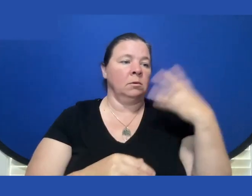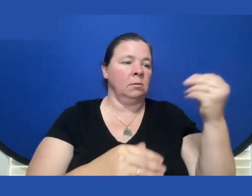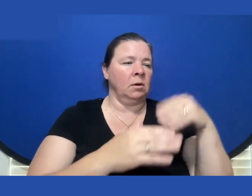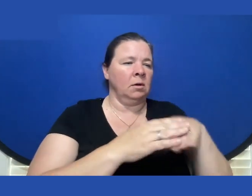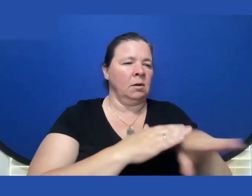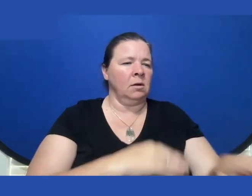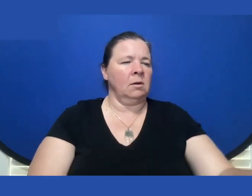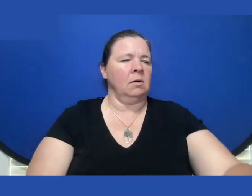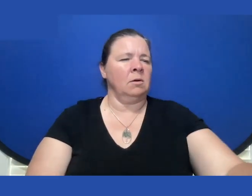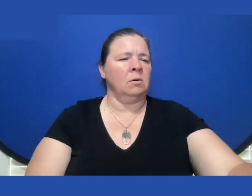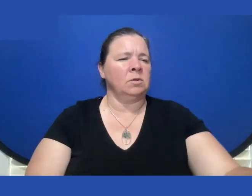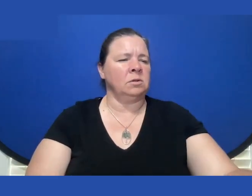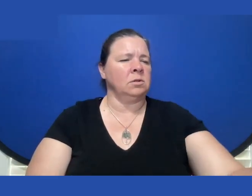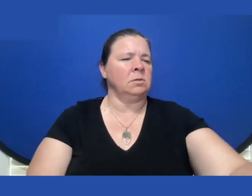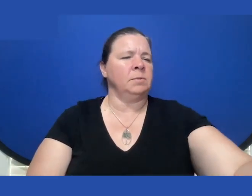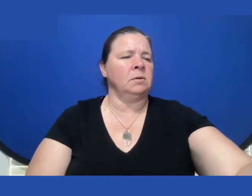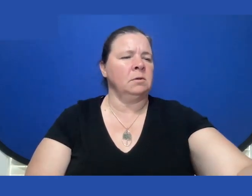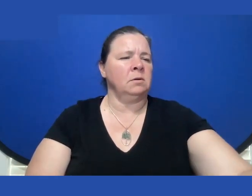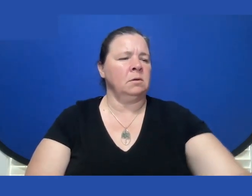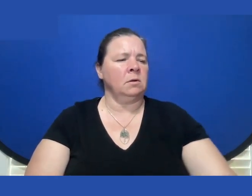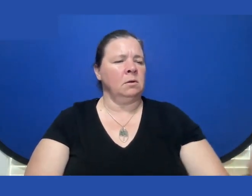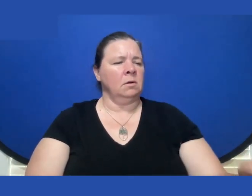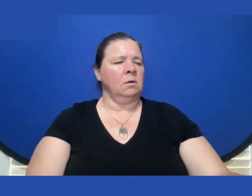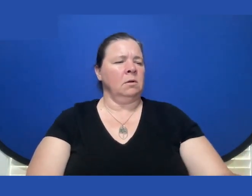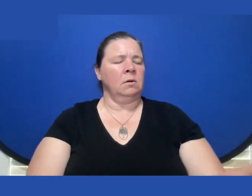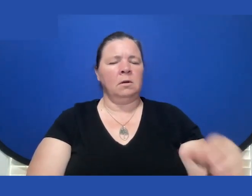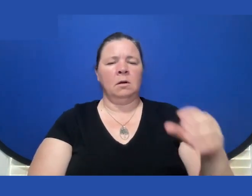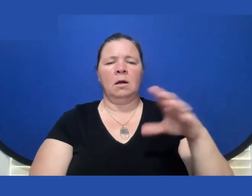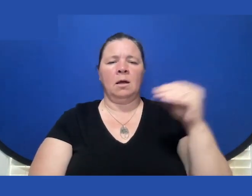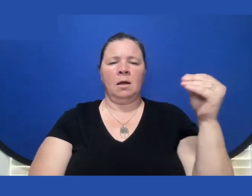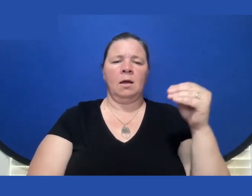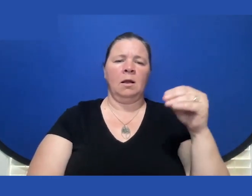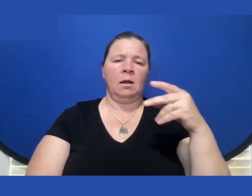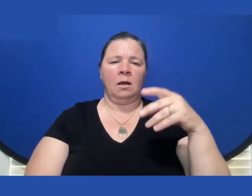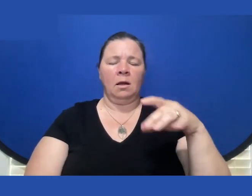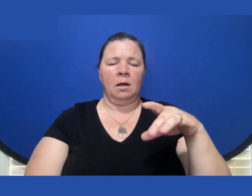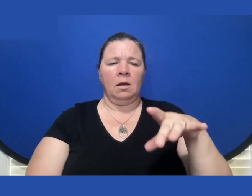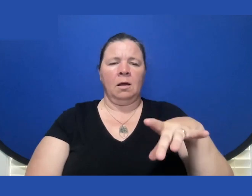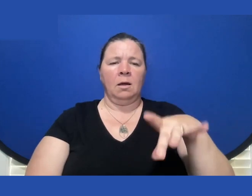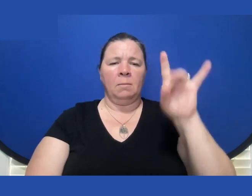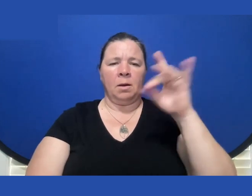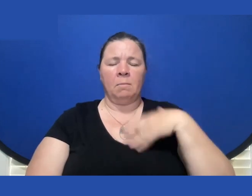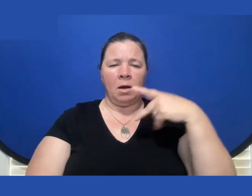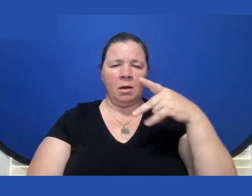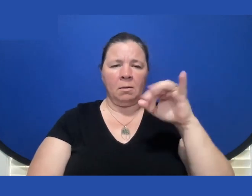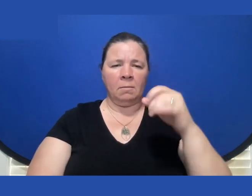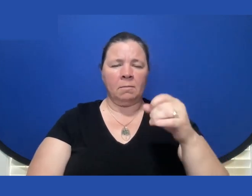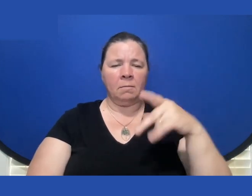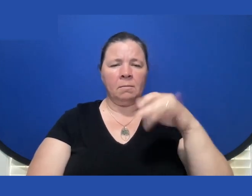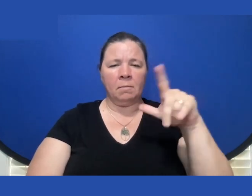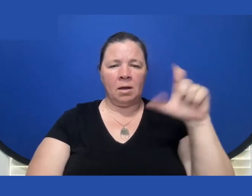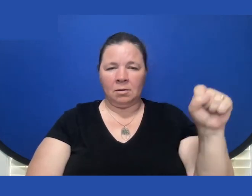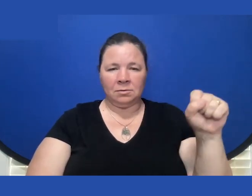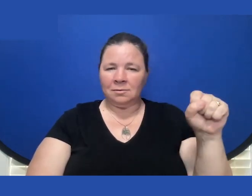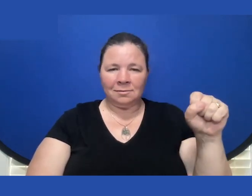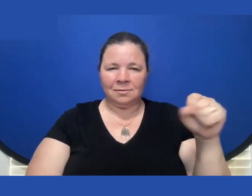"doctor here, go pick up my pills there," you know, "and I'm gone. It's all within the same small building, and now someone's handing me a card